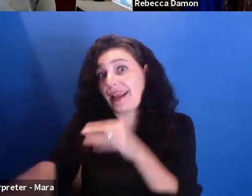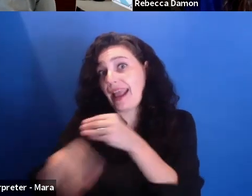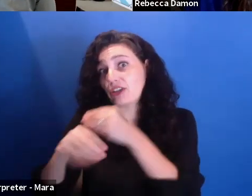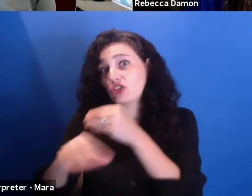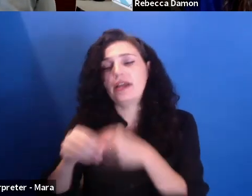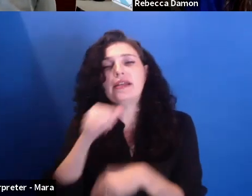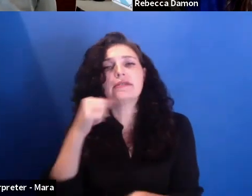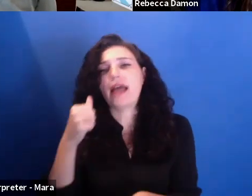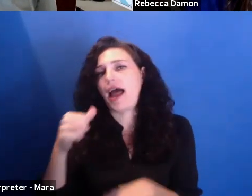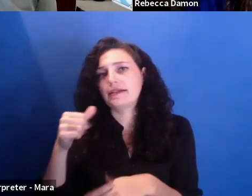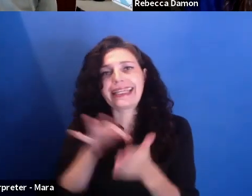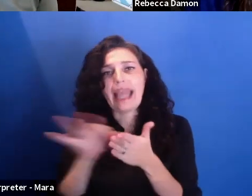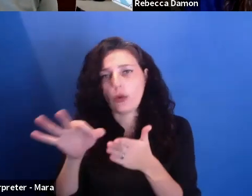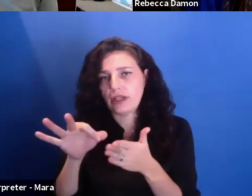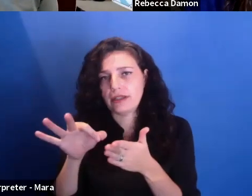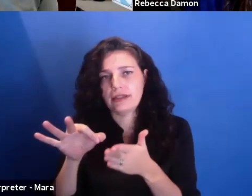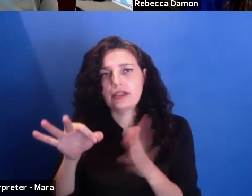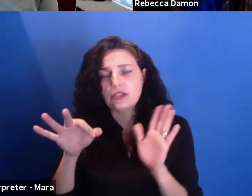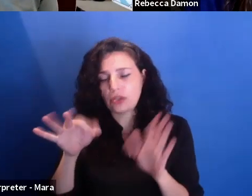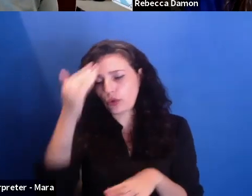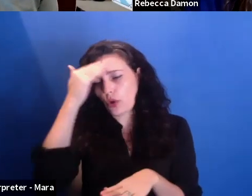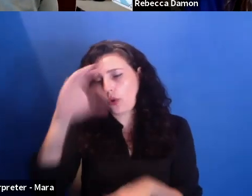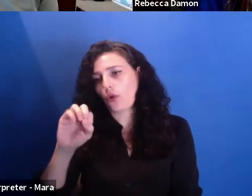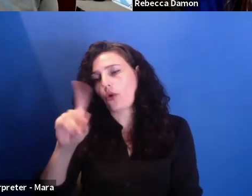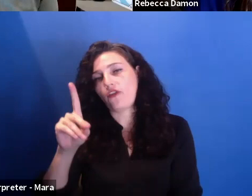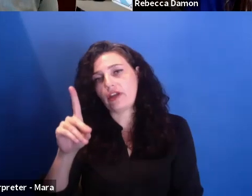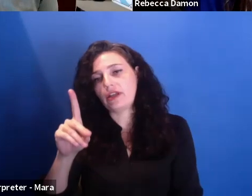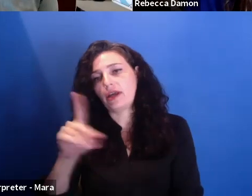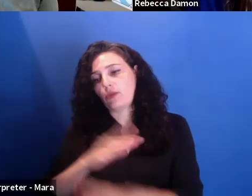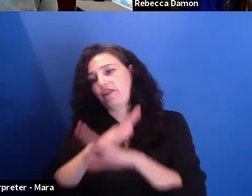so that COVID prevention and protection doesn't push a project out of its